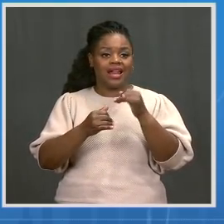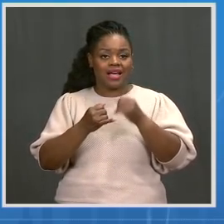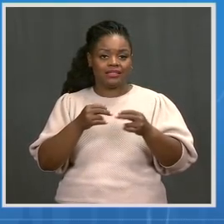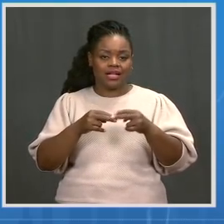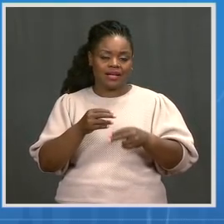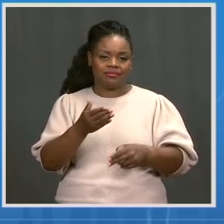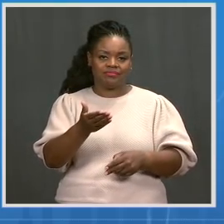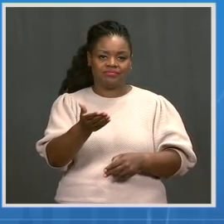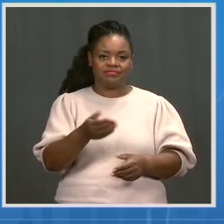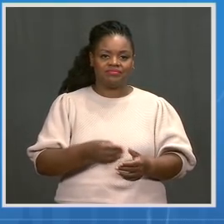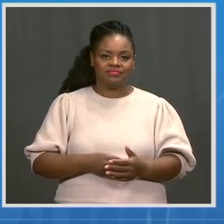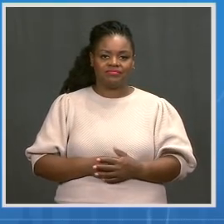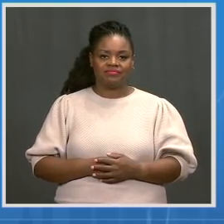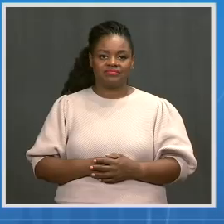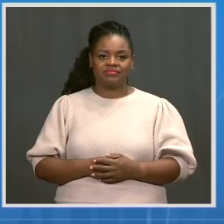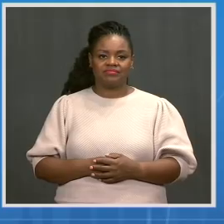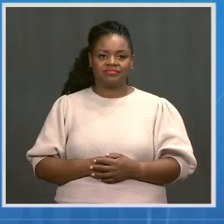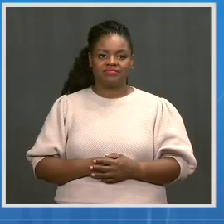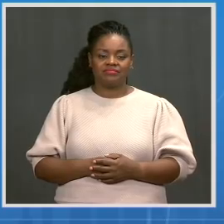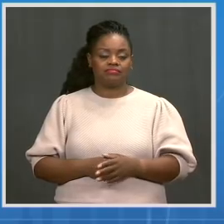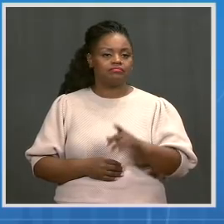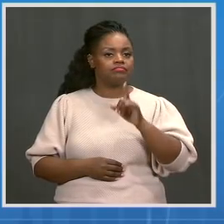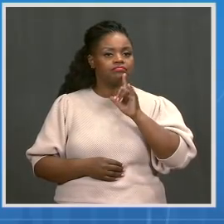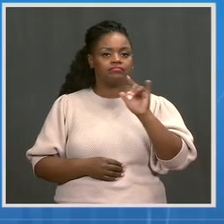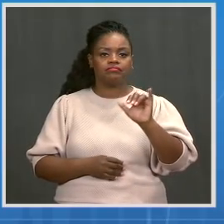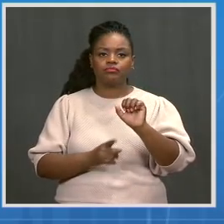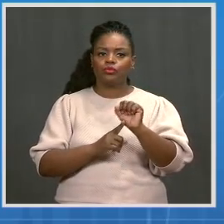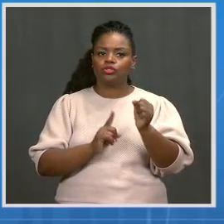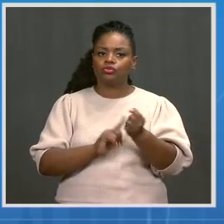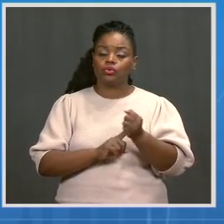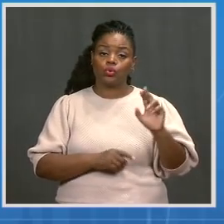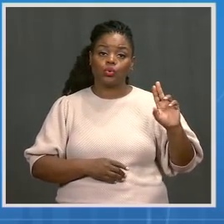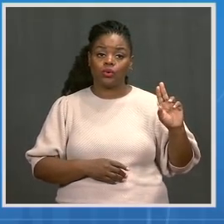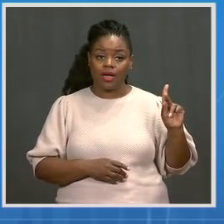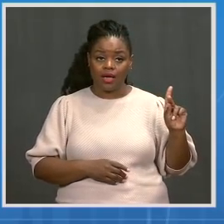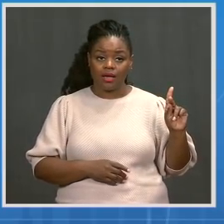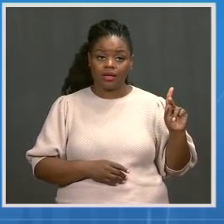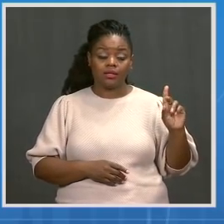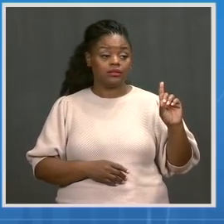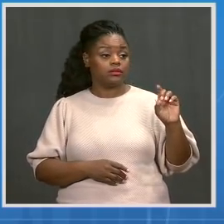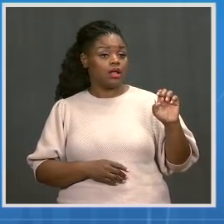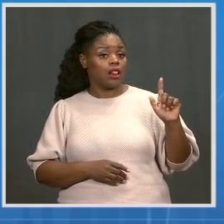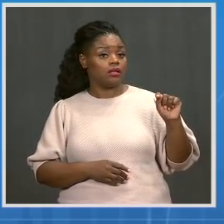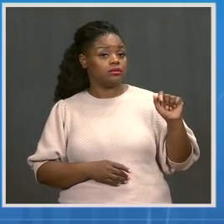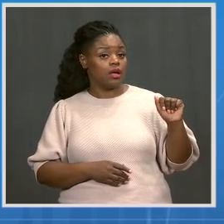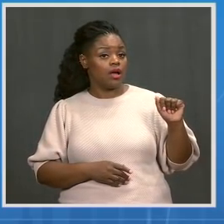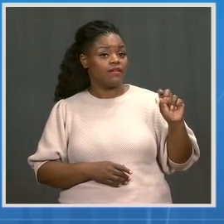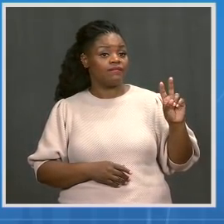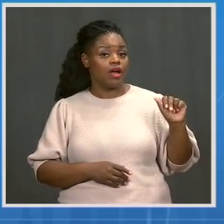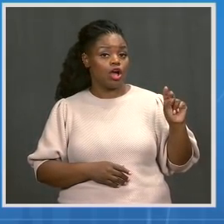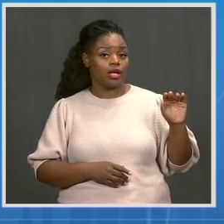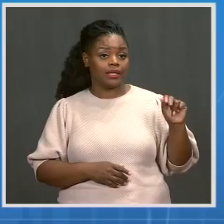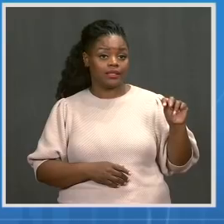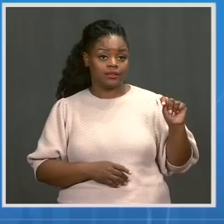Similar to the situation in the UK, the Delta variant is currently the greatest threat in the U.S.